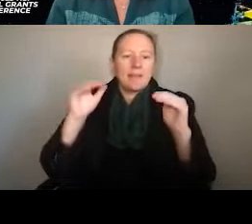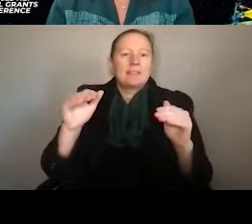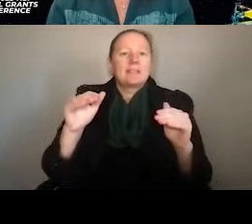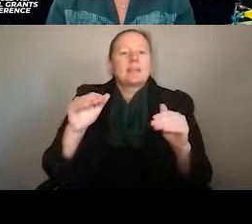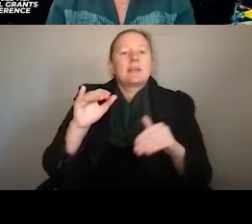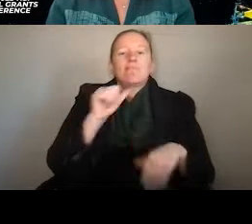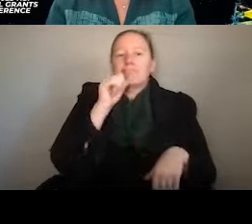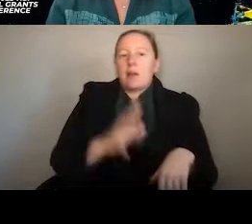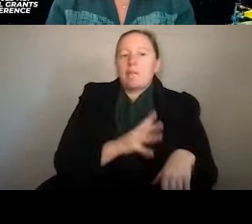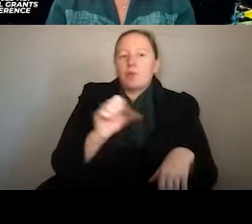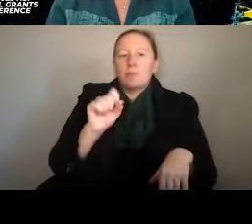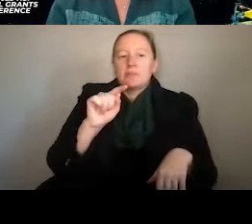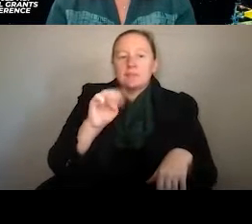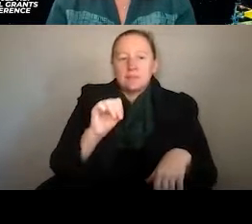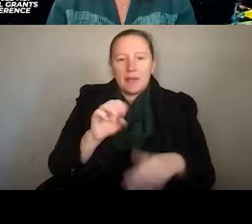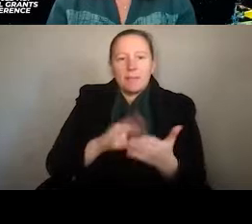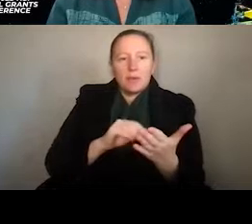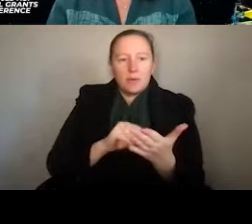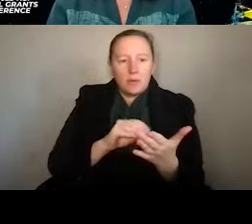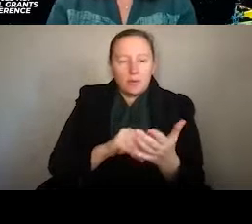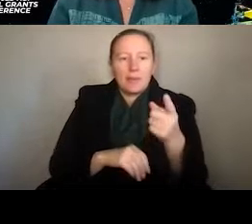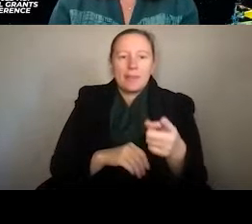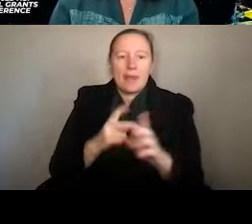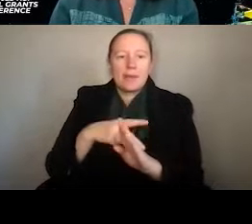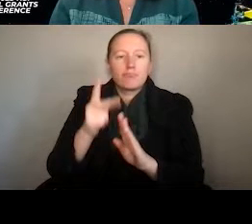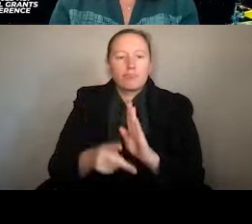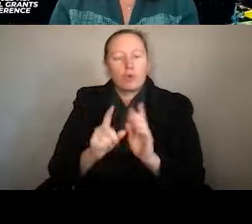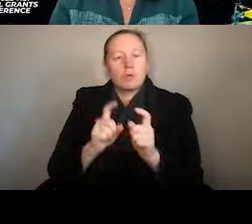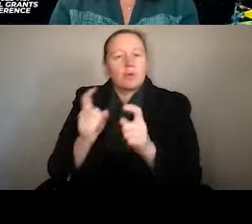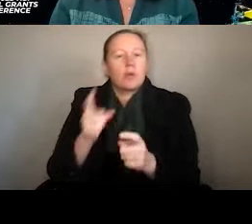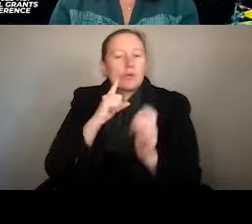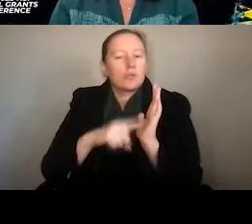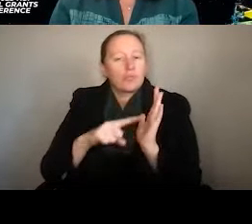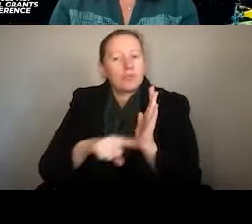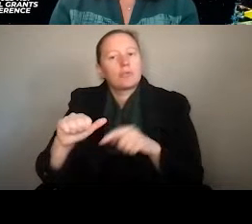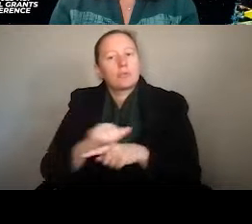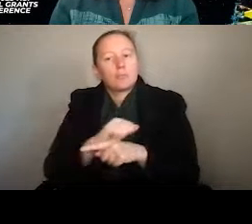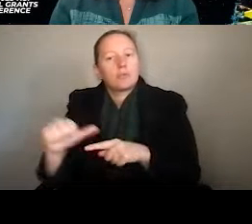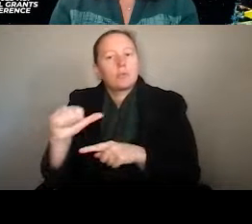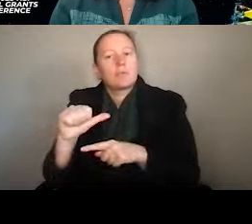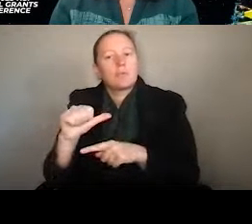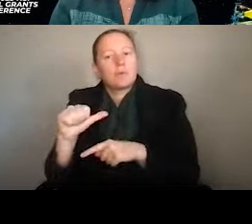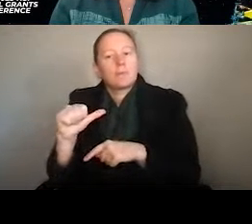This program contributes to research and practice that illuminates informal STEM learning role